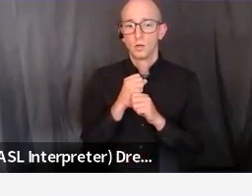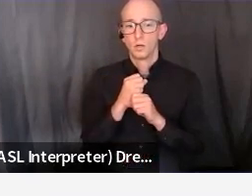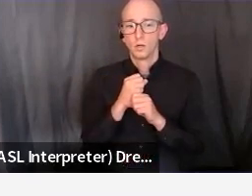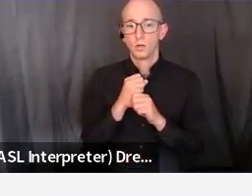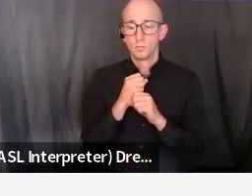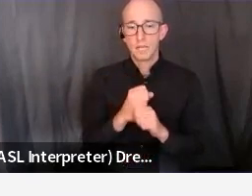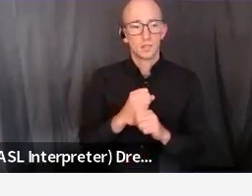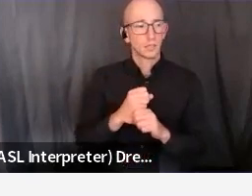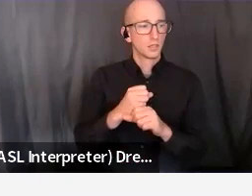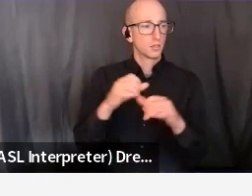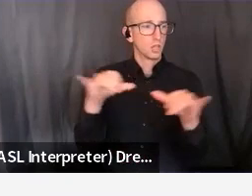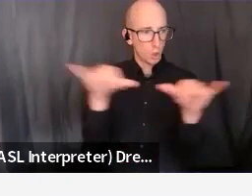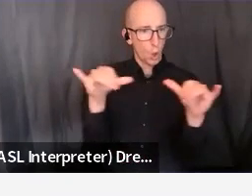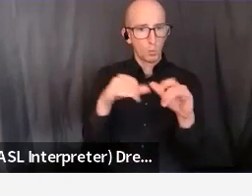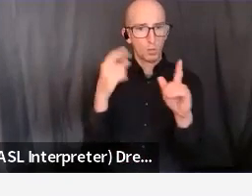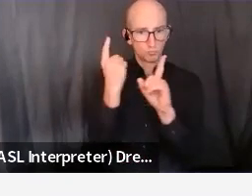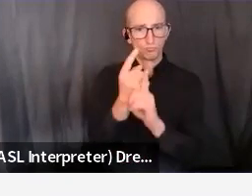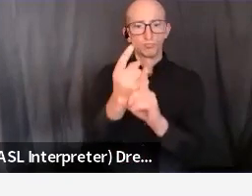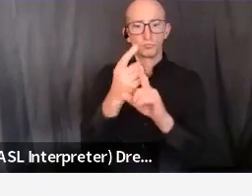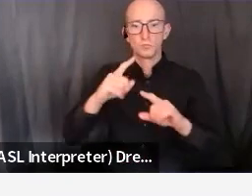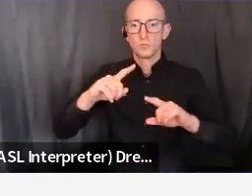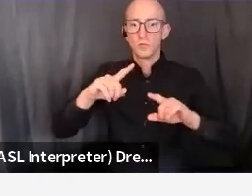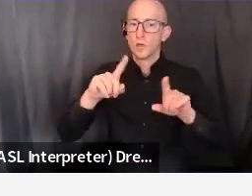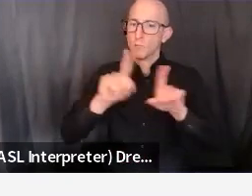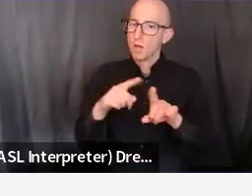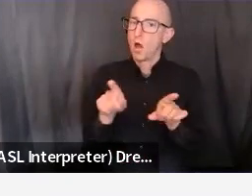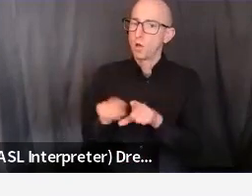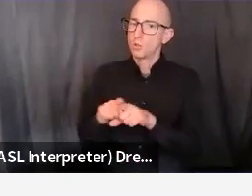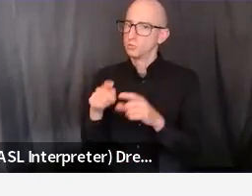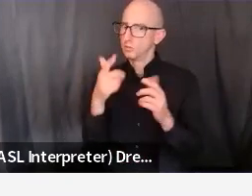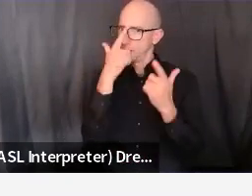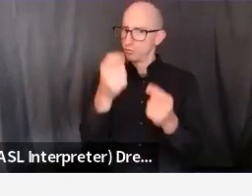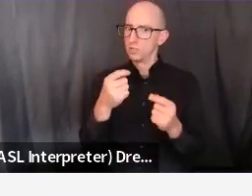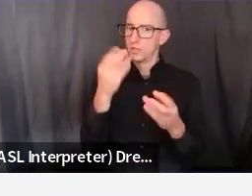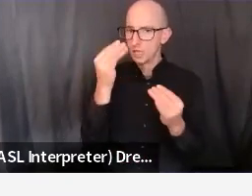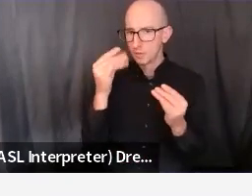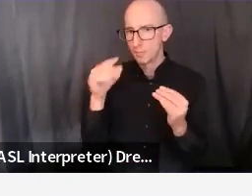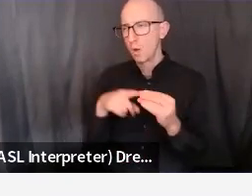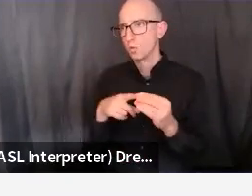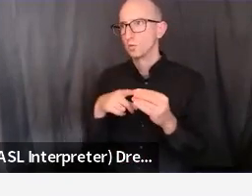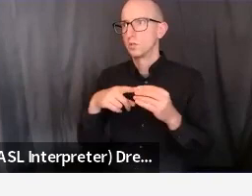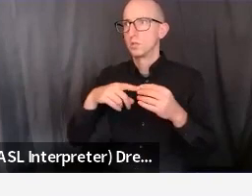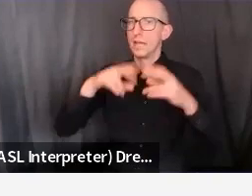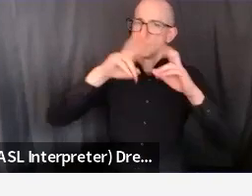EPA's Office of Air and Radiation. She's here to give you an overview about a new EPA engagement